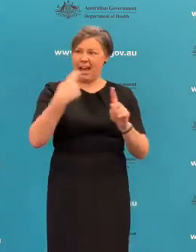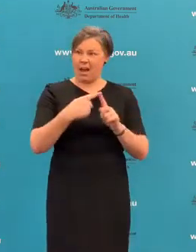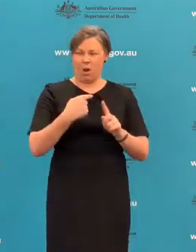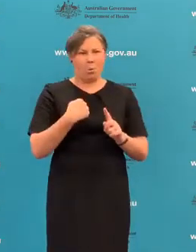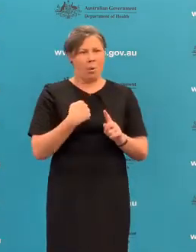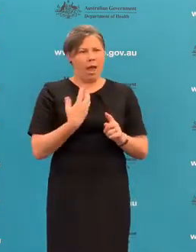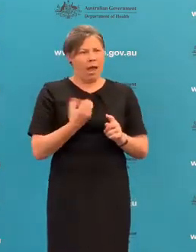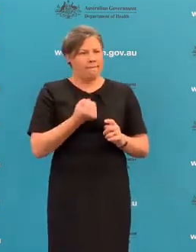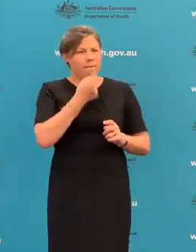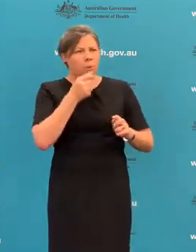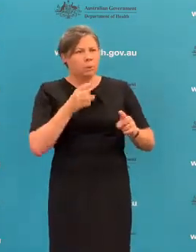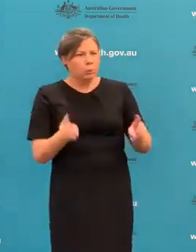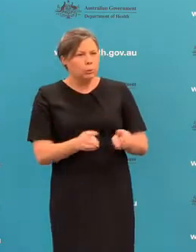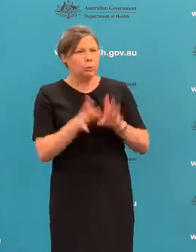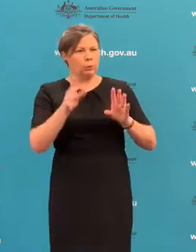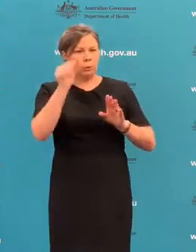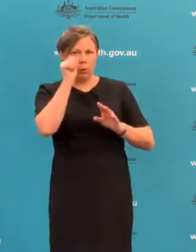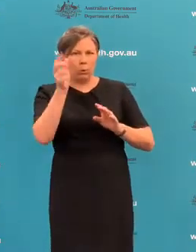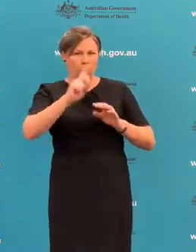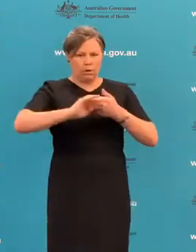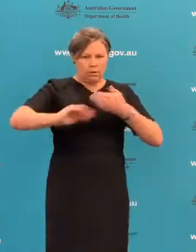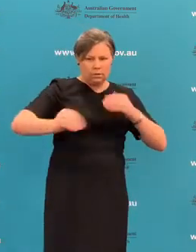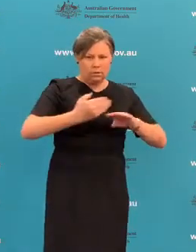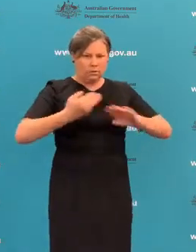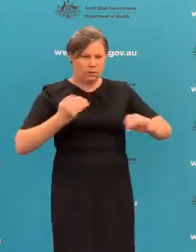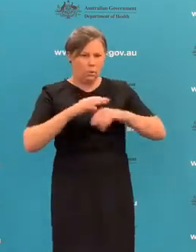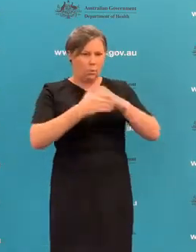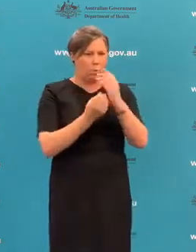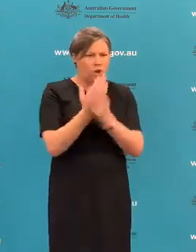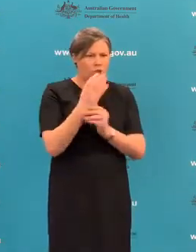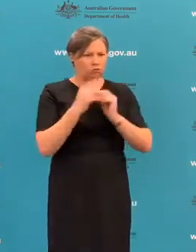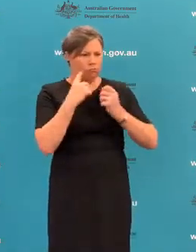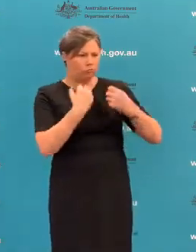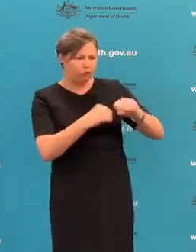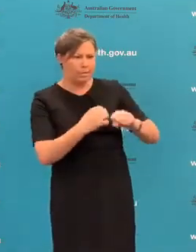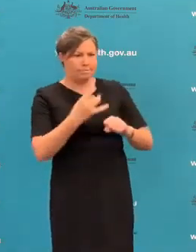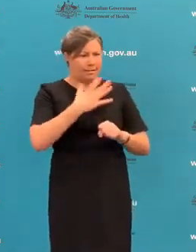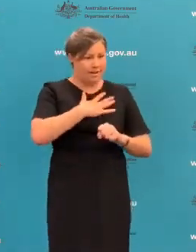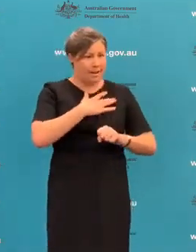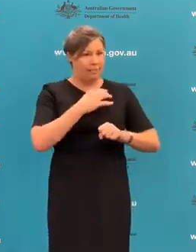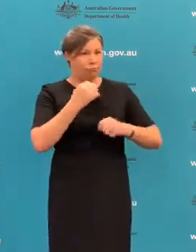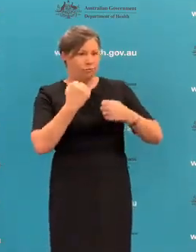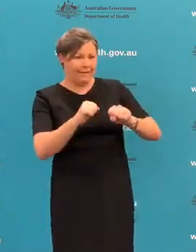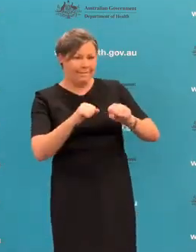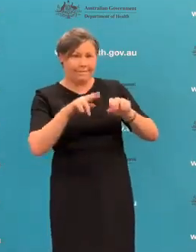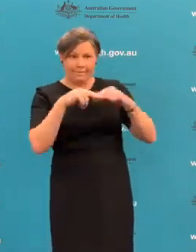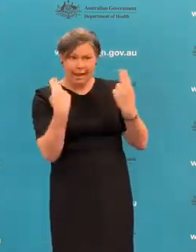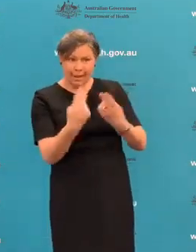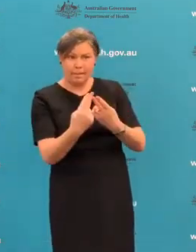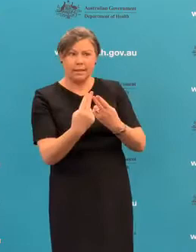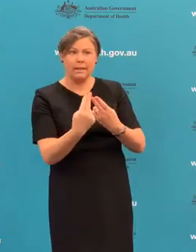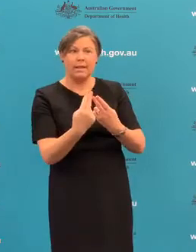all the measures that we need to take to protect ourselves, our families and each other but at the same time we need to be